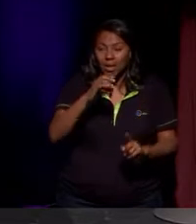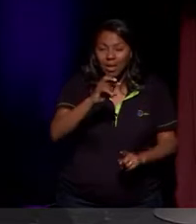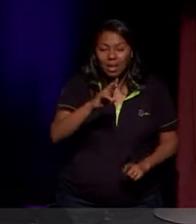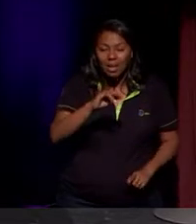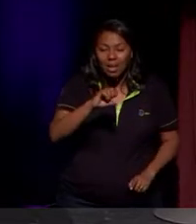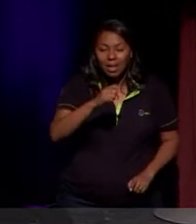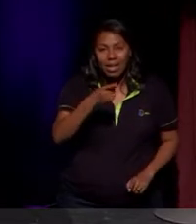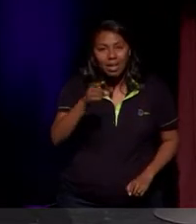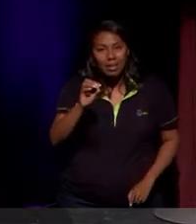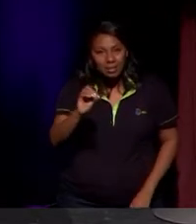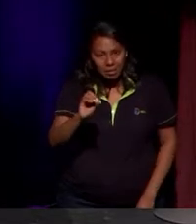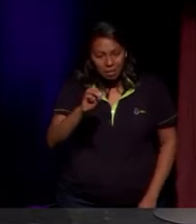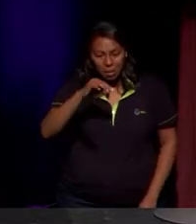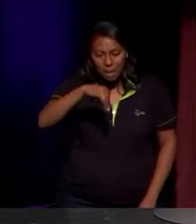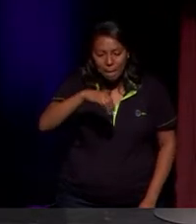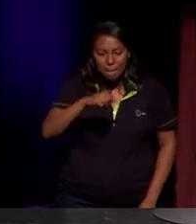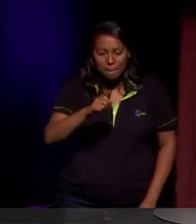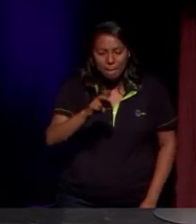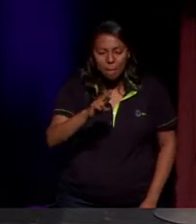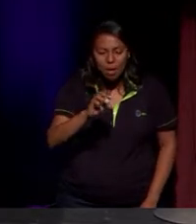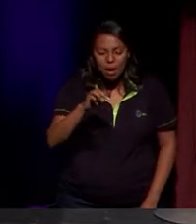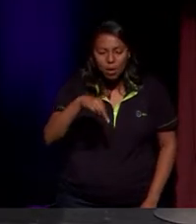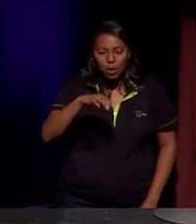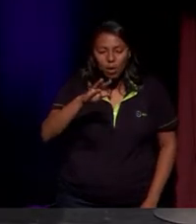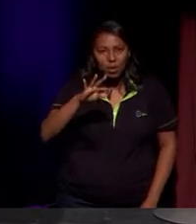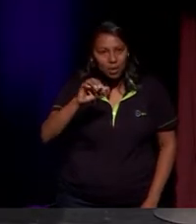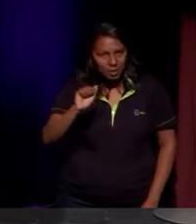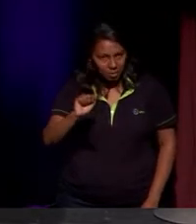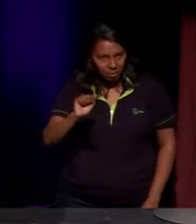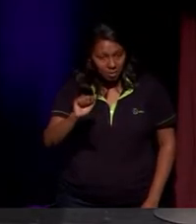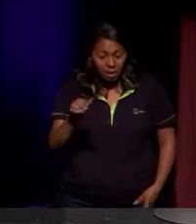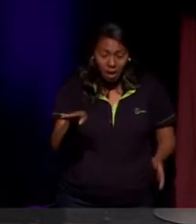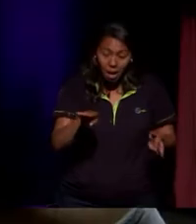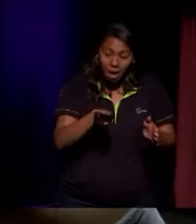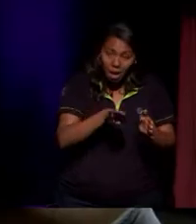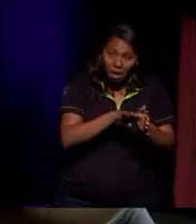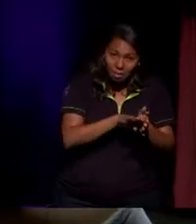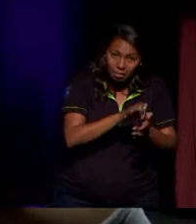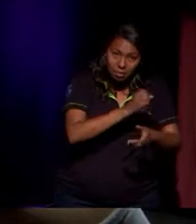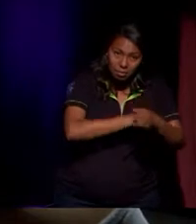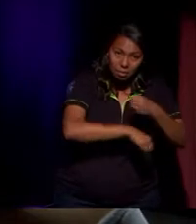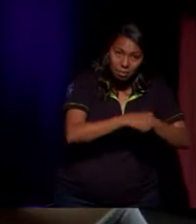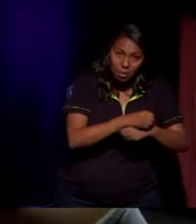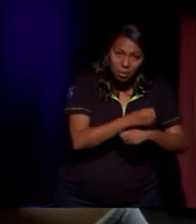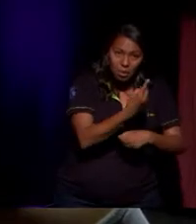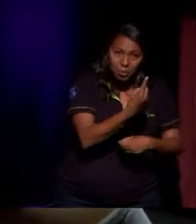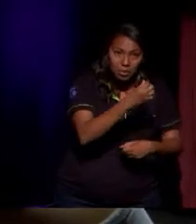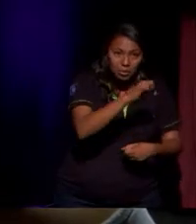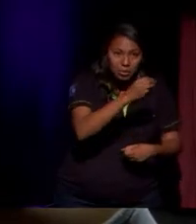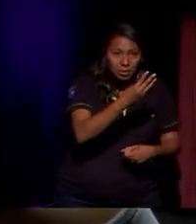which, until 1932, was the majority group in Lebanon,